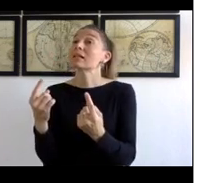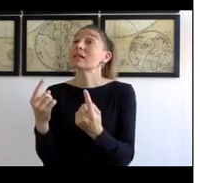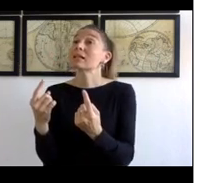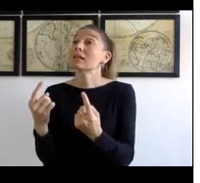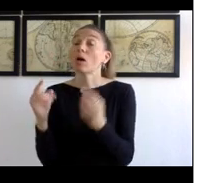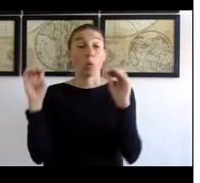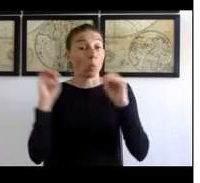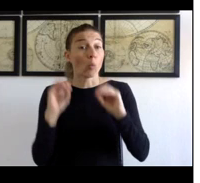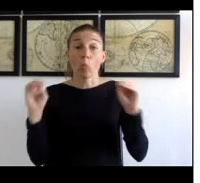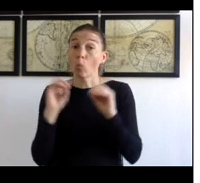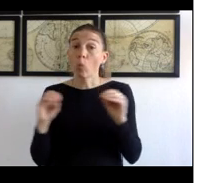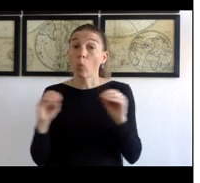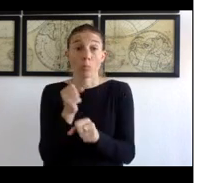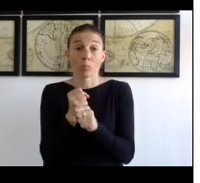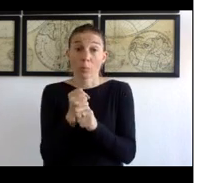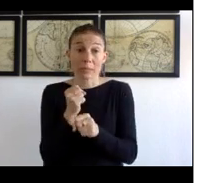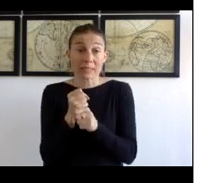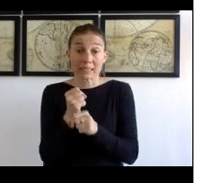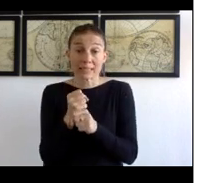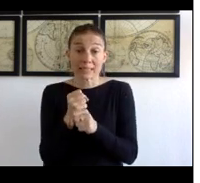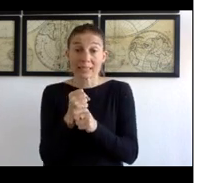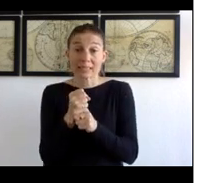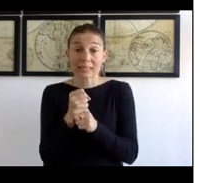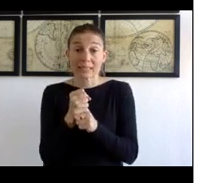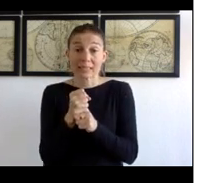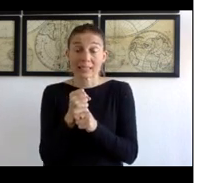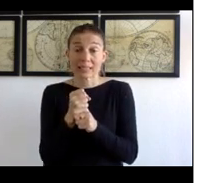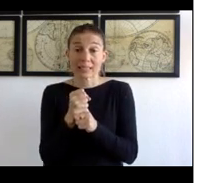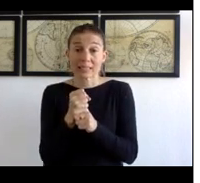So because that is their own source of income.